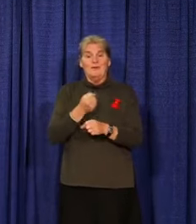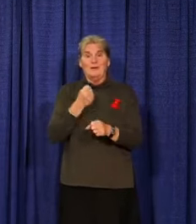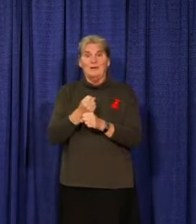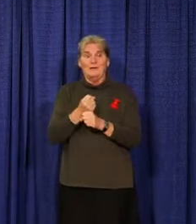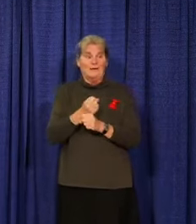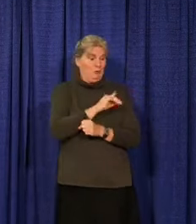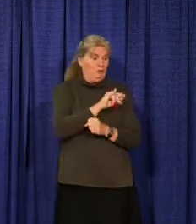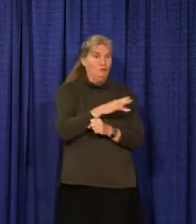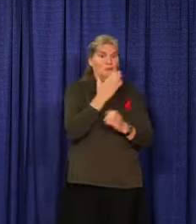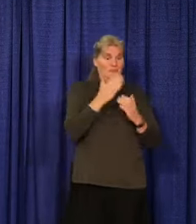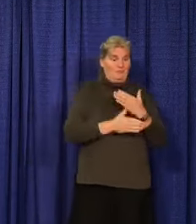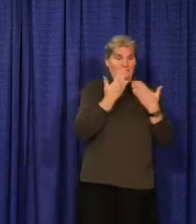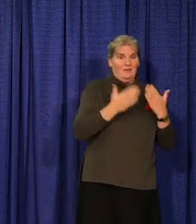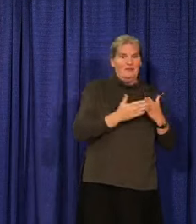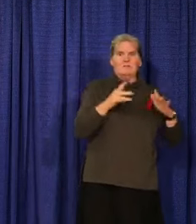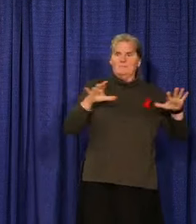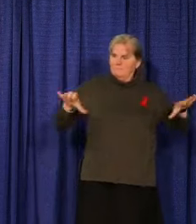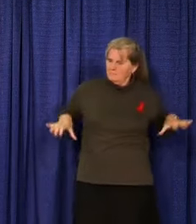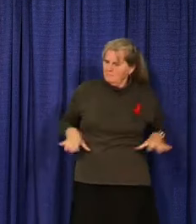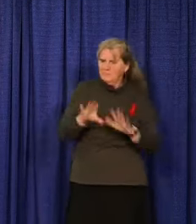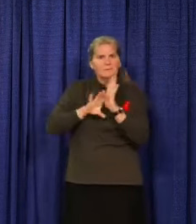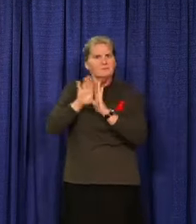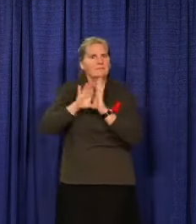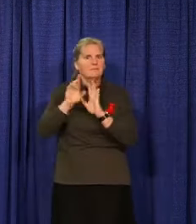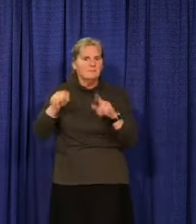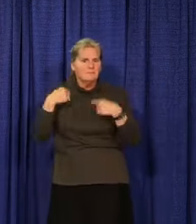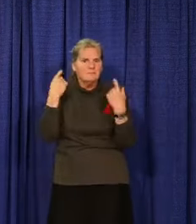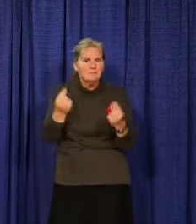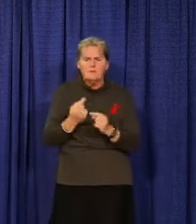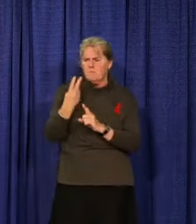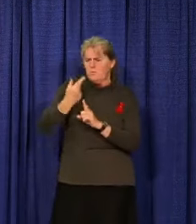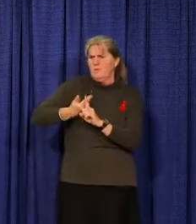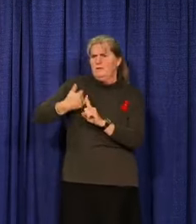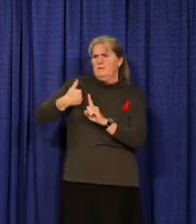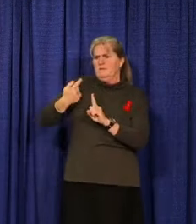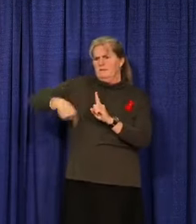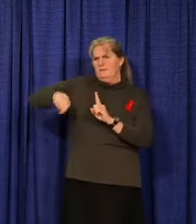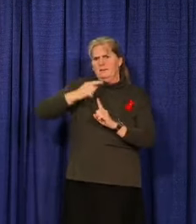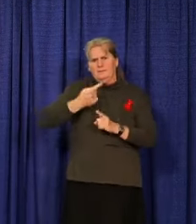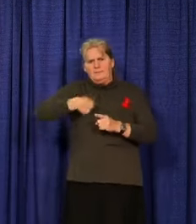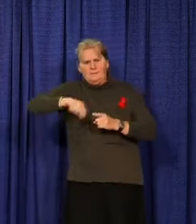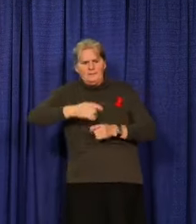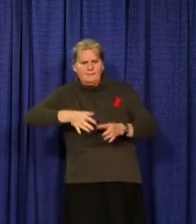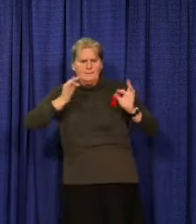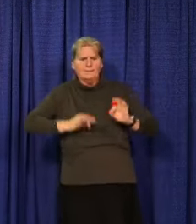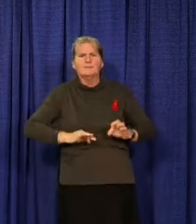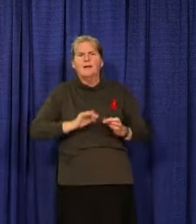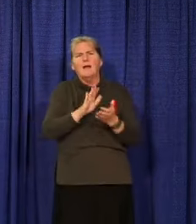since school ended in June. Just a few months ago, we had to make the difficult decision to